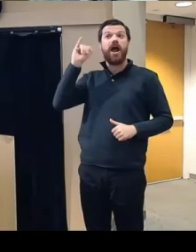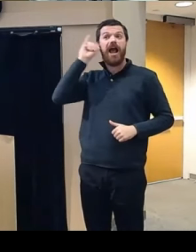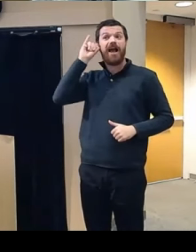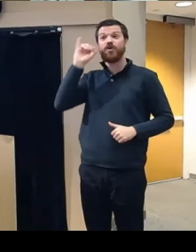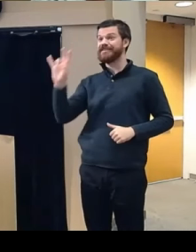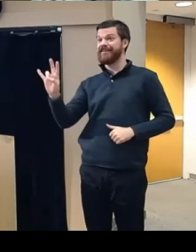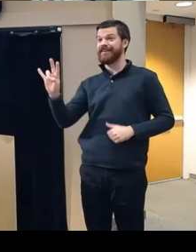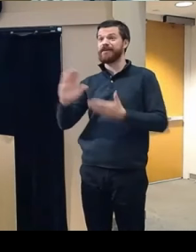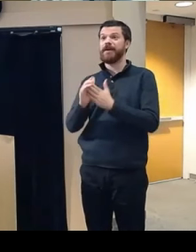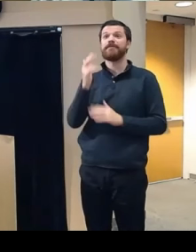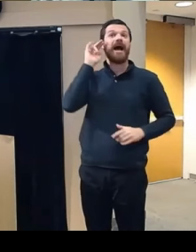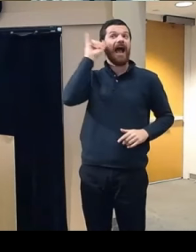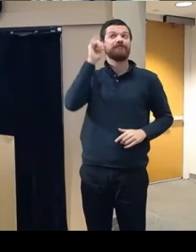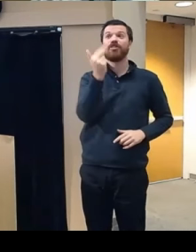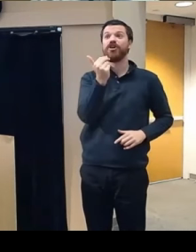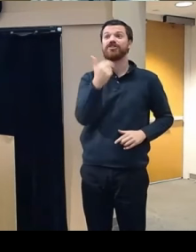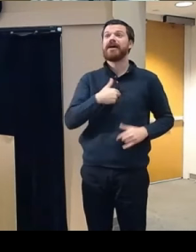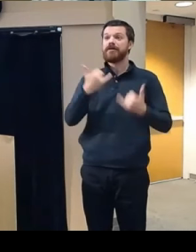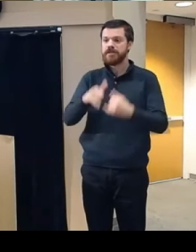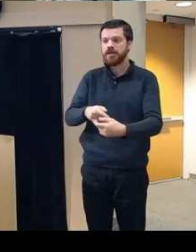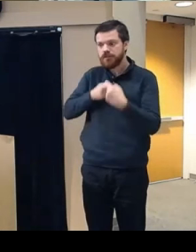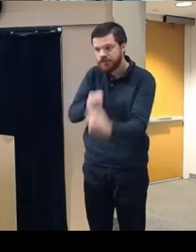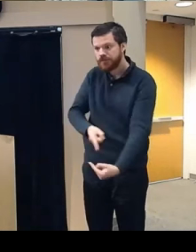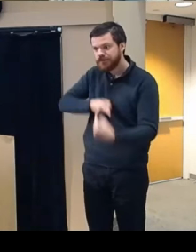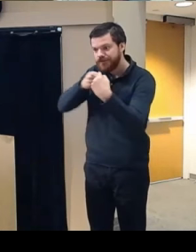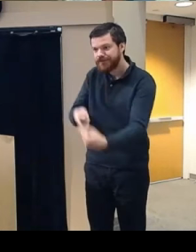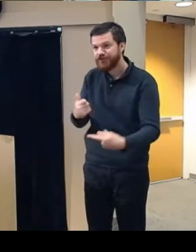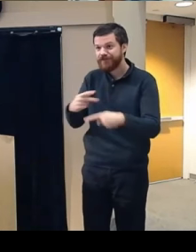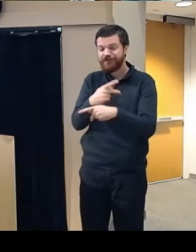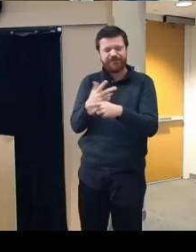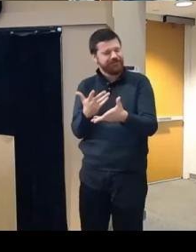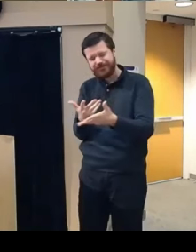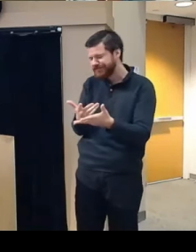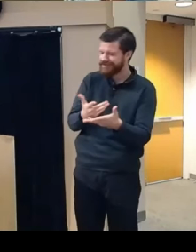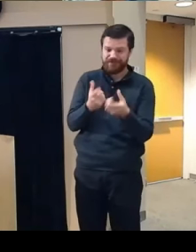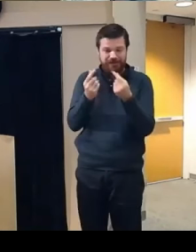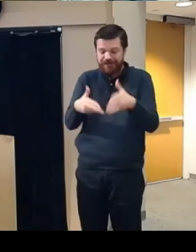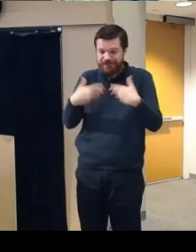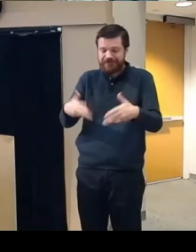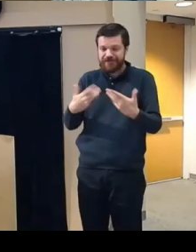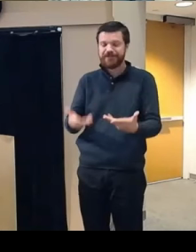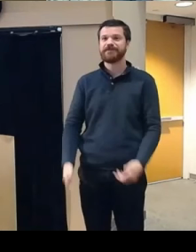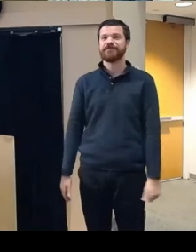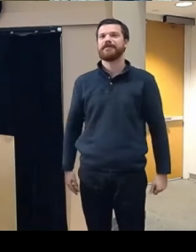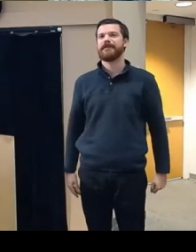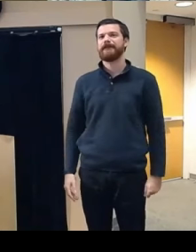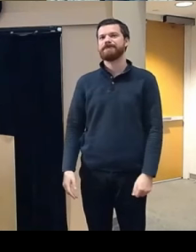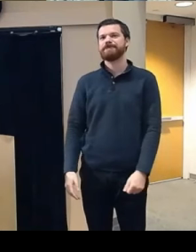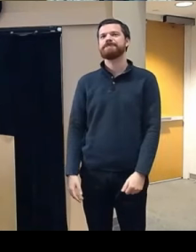to 13 and I'm still trying to figure out what's going on and then this thing seems like a even